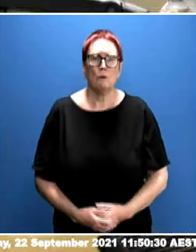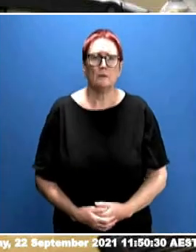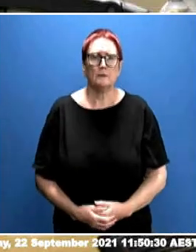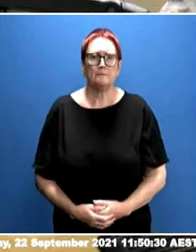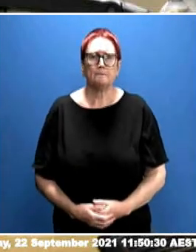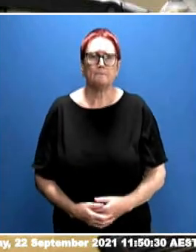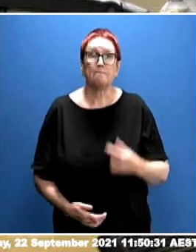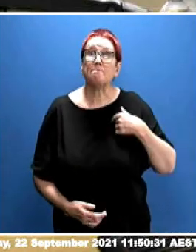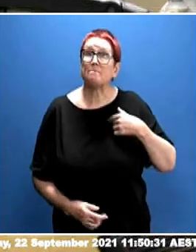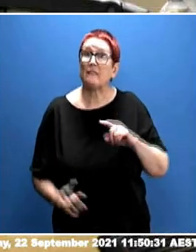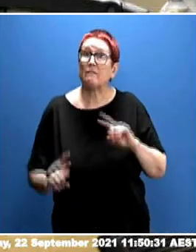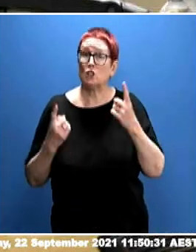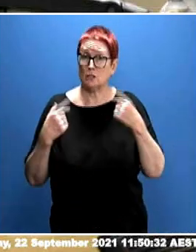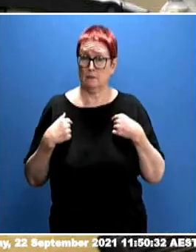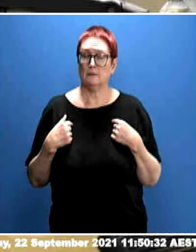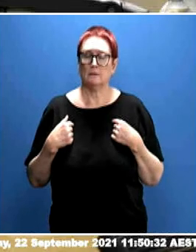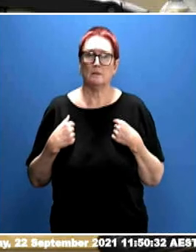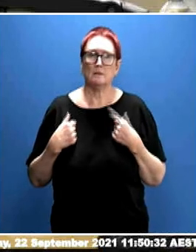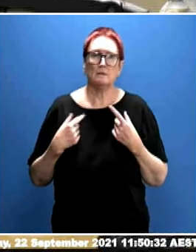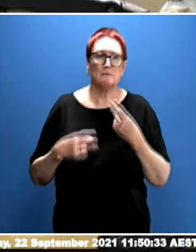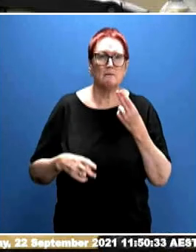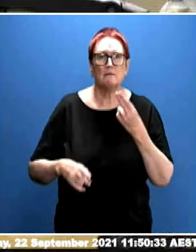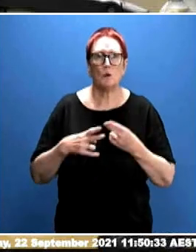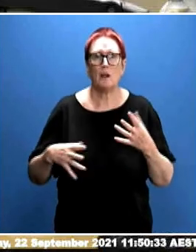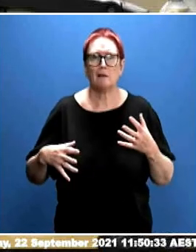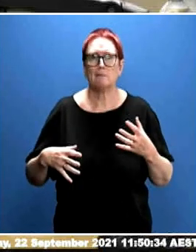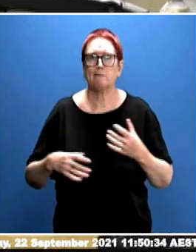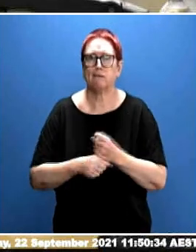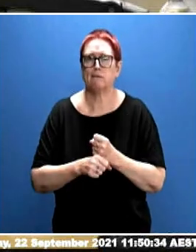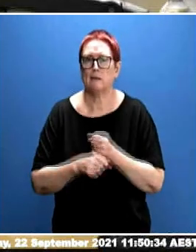If I could start first with a quick brief point. Yes.